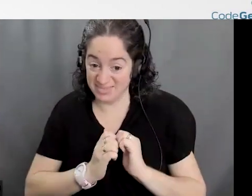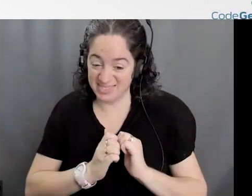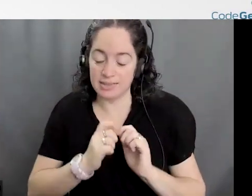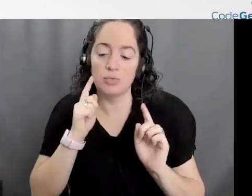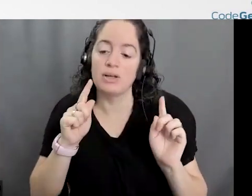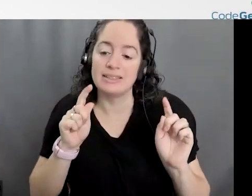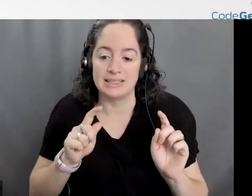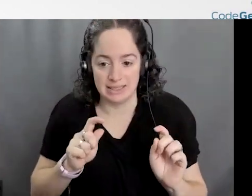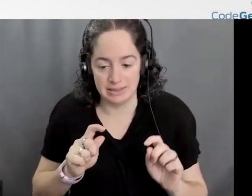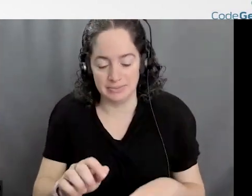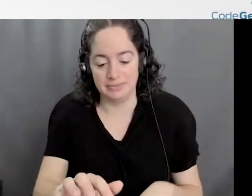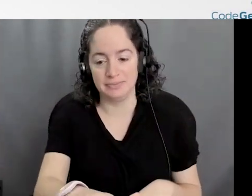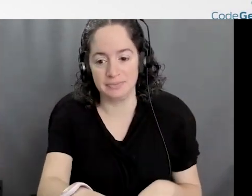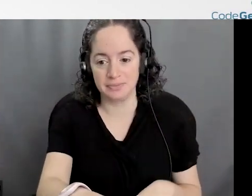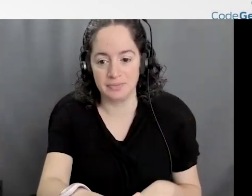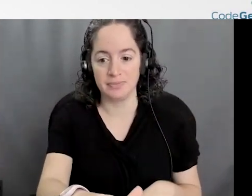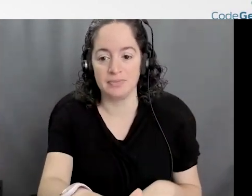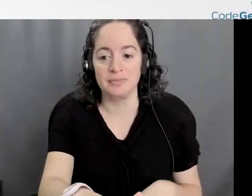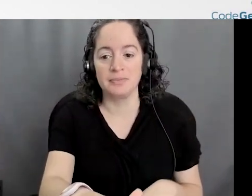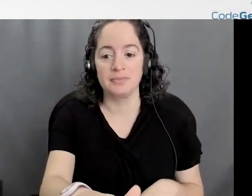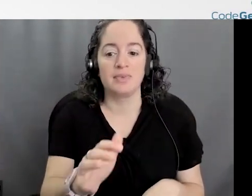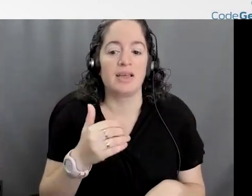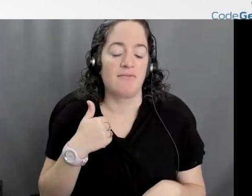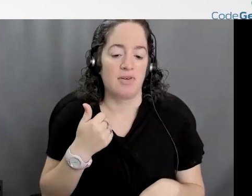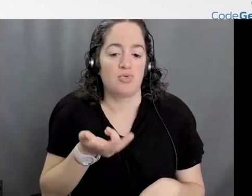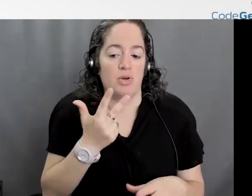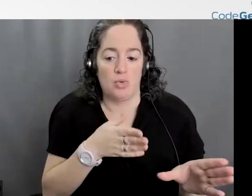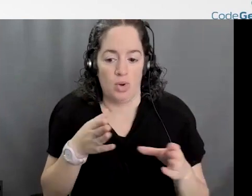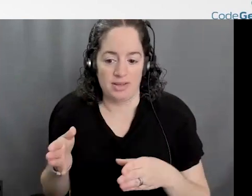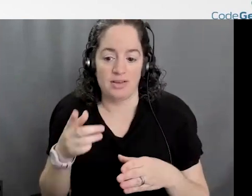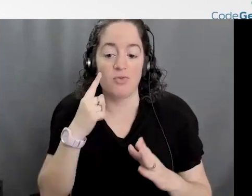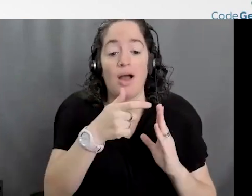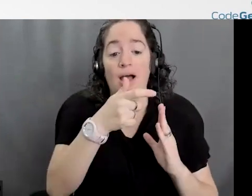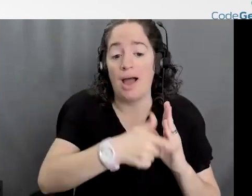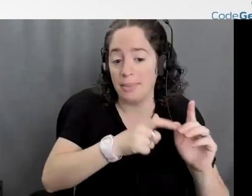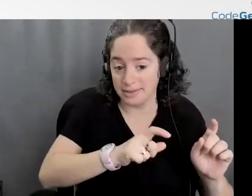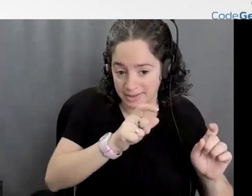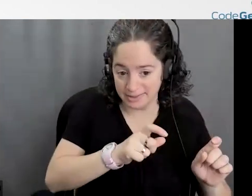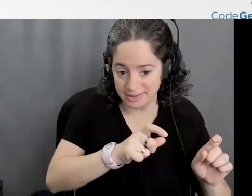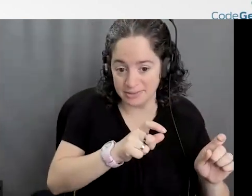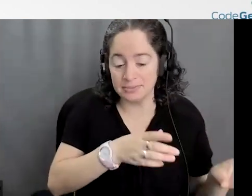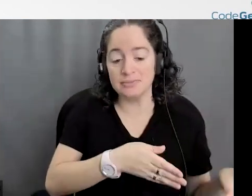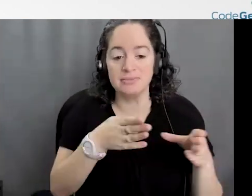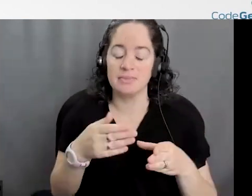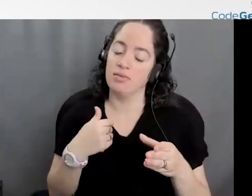There's three areas that we need to do automated testing, and there are many wonderful tools for automated testing.